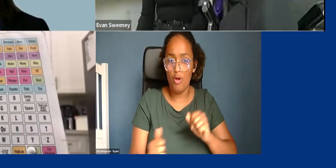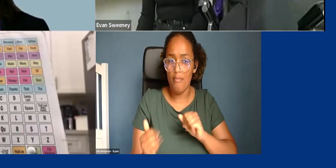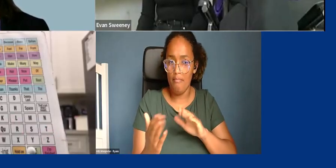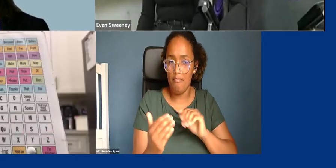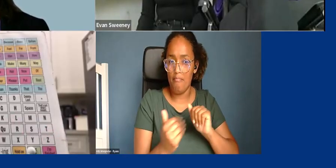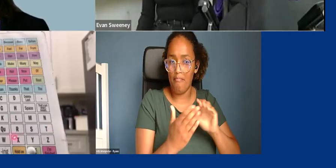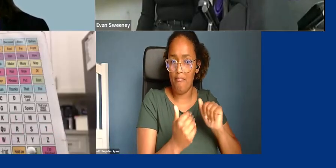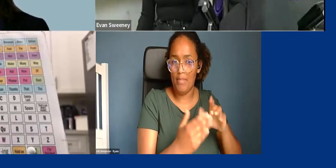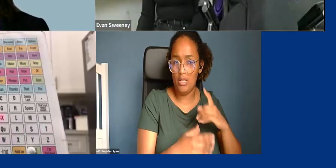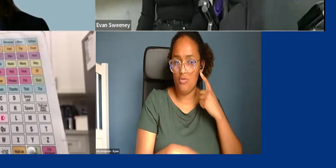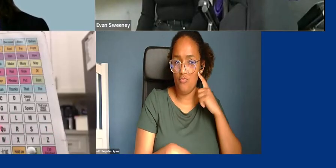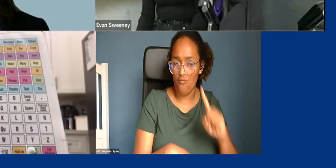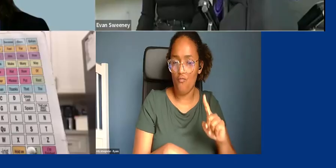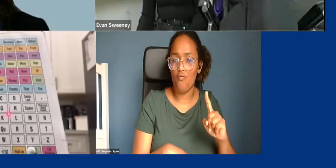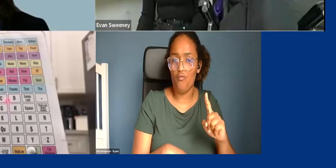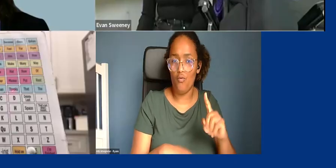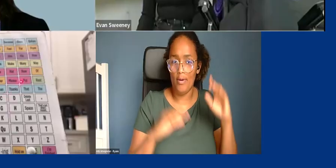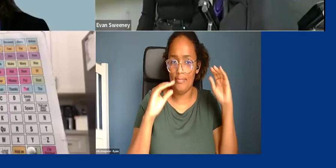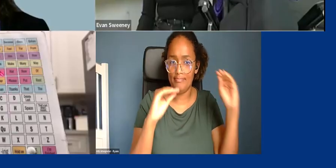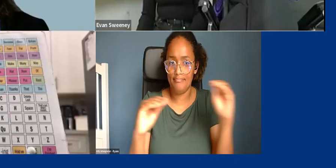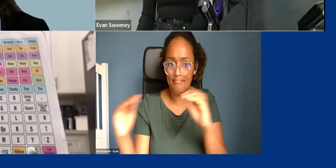ASAP,